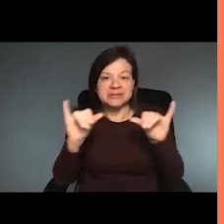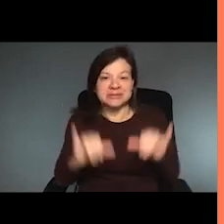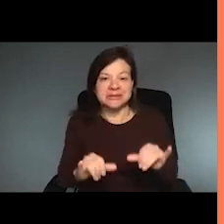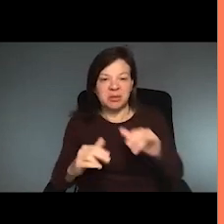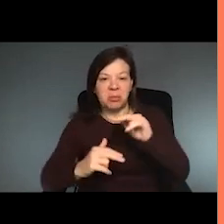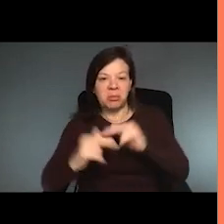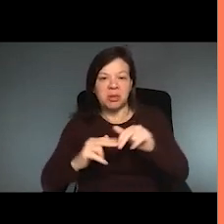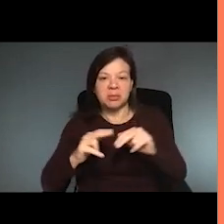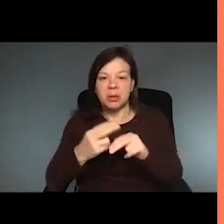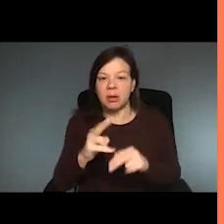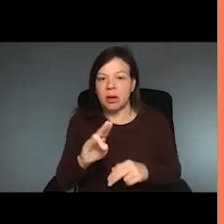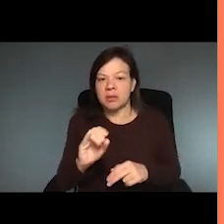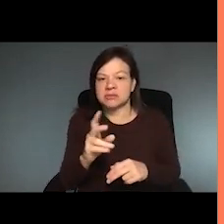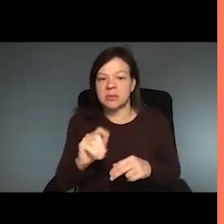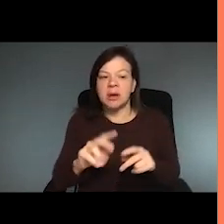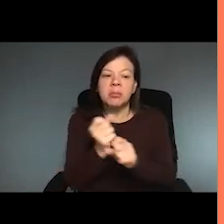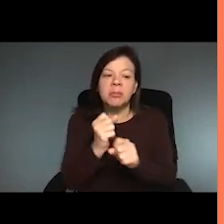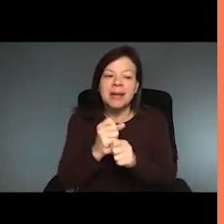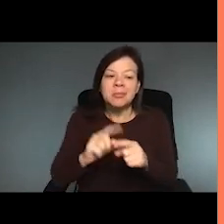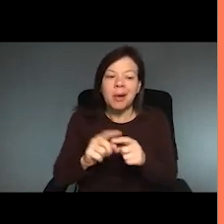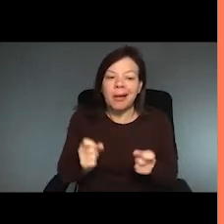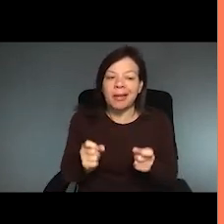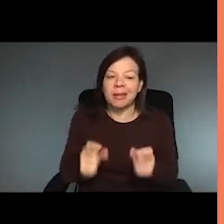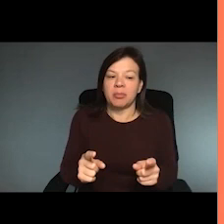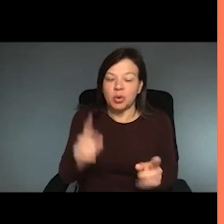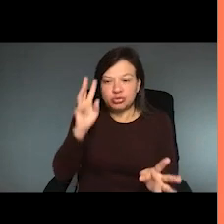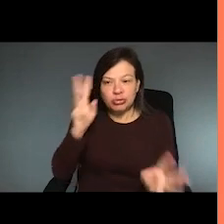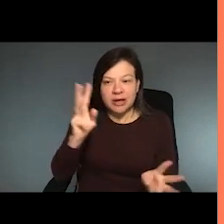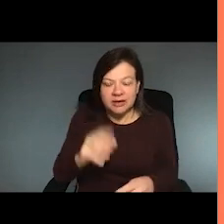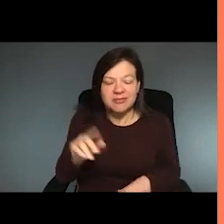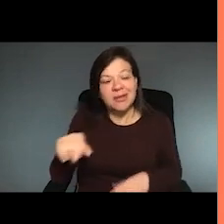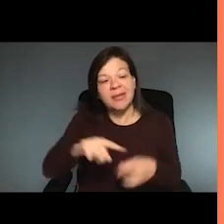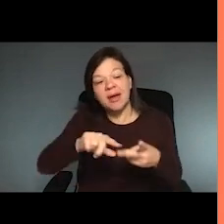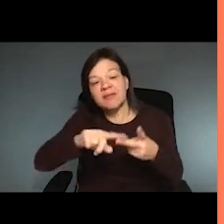CREATIVE AND THEN IMPULSE HAS A SITE CALLED SPROCKET